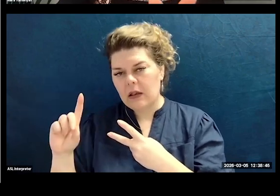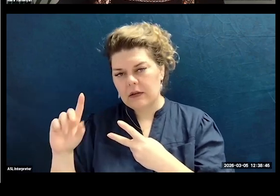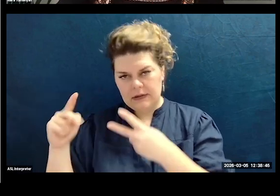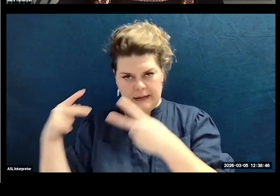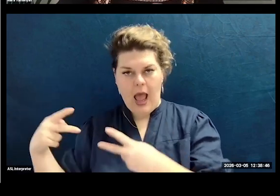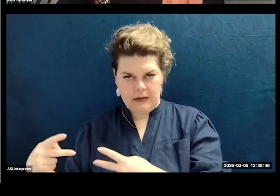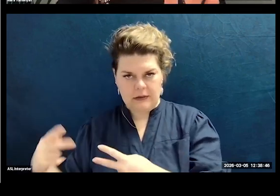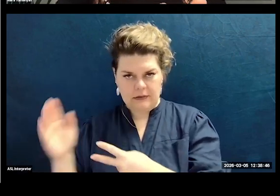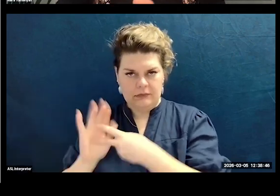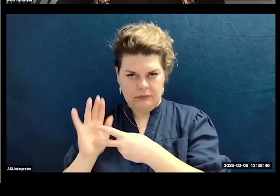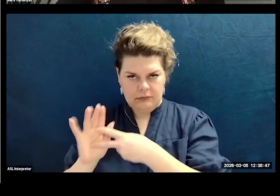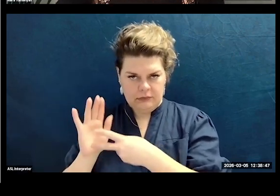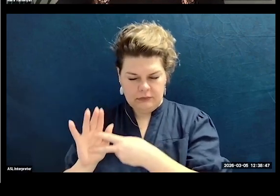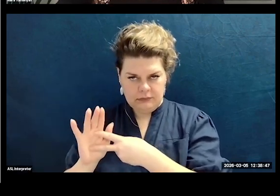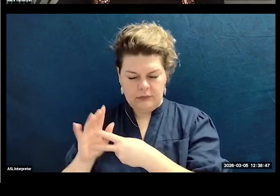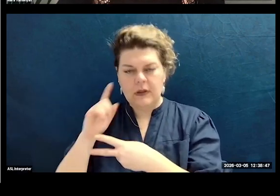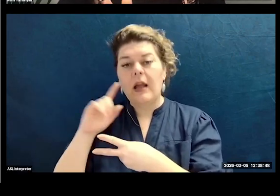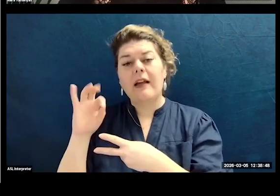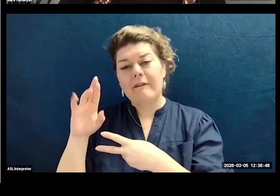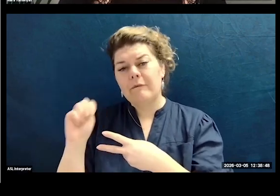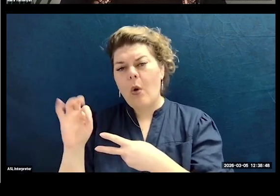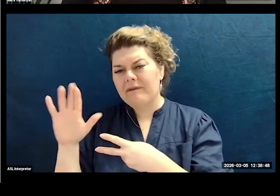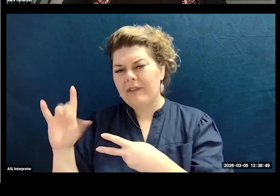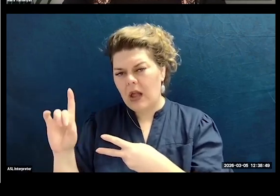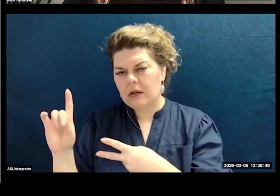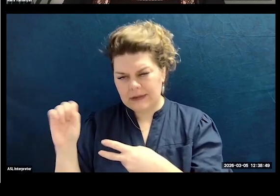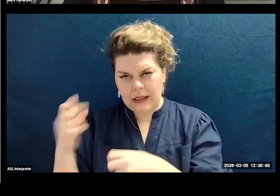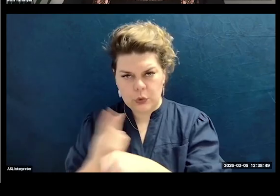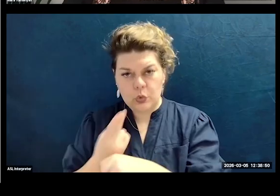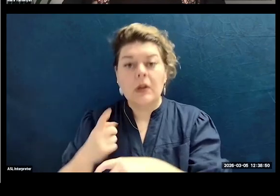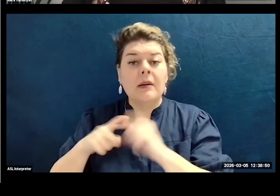for form field, and they should be all properly tagged.